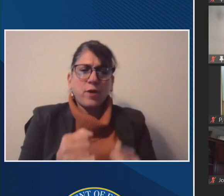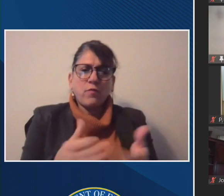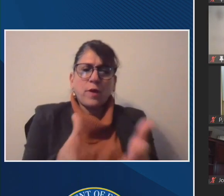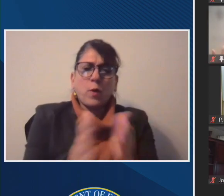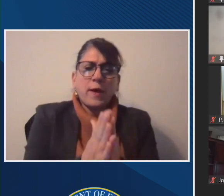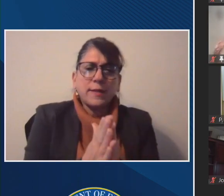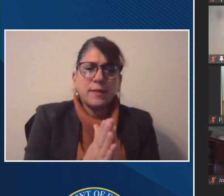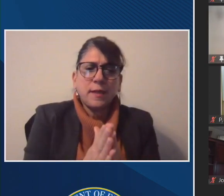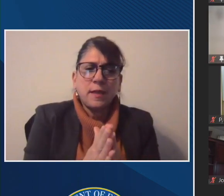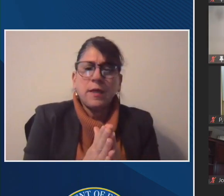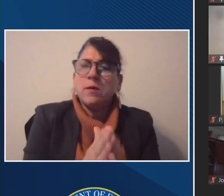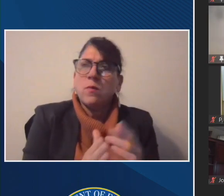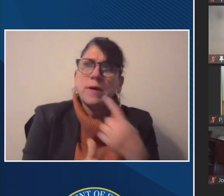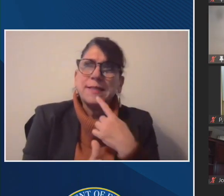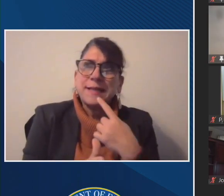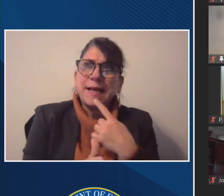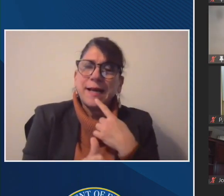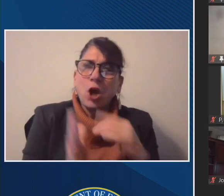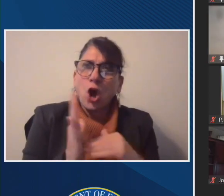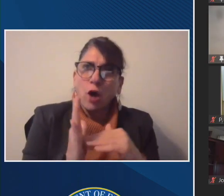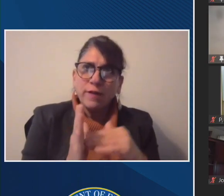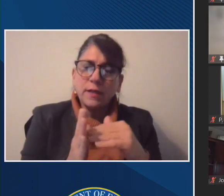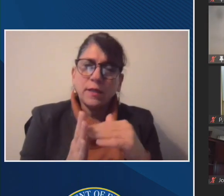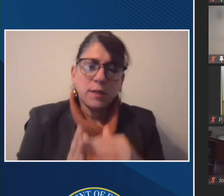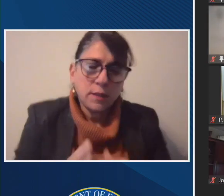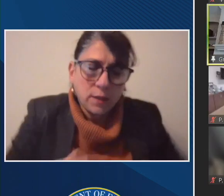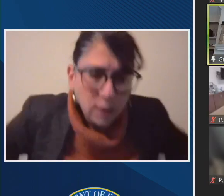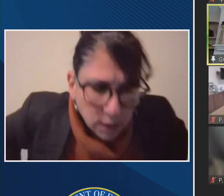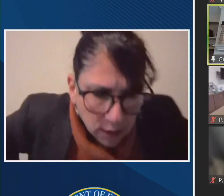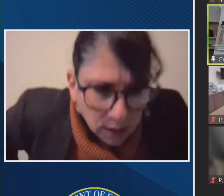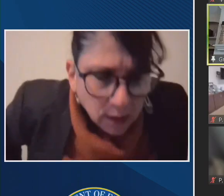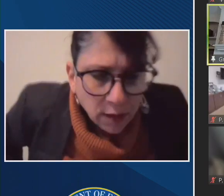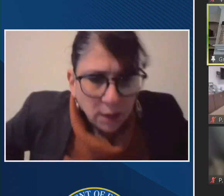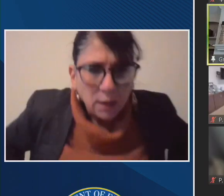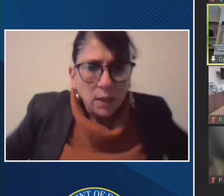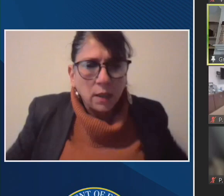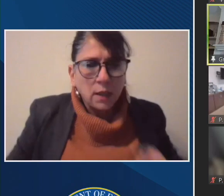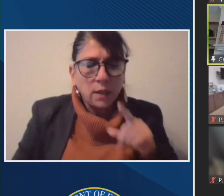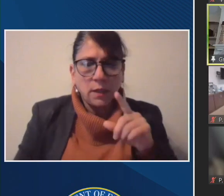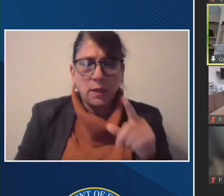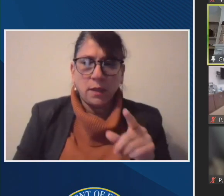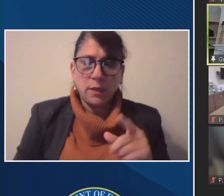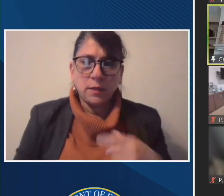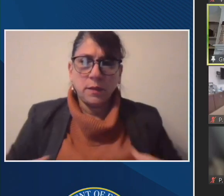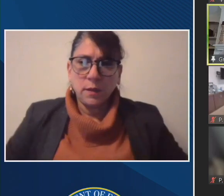oftentimes with a request for